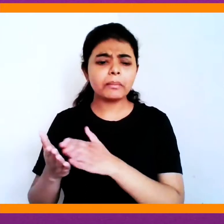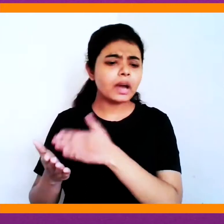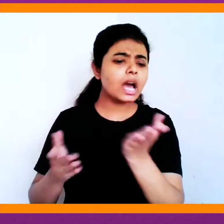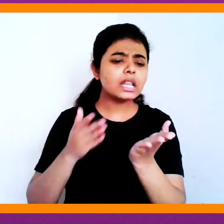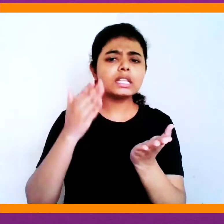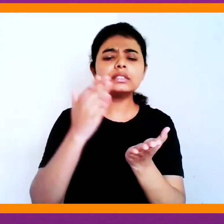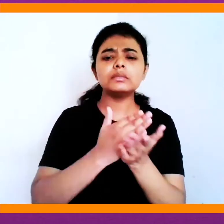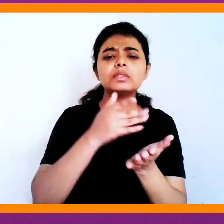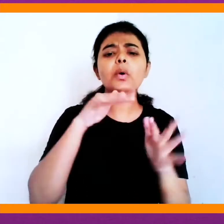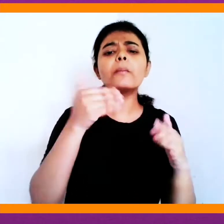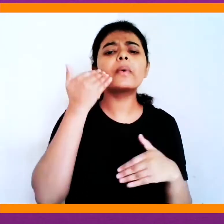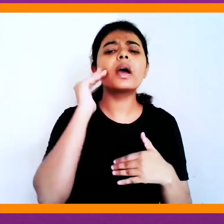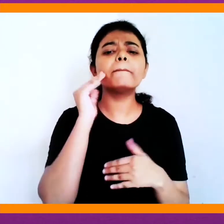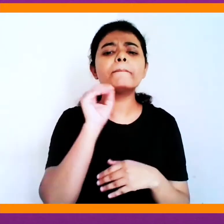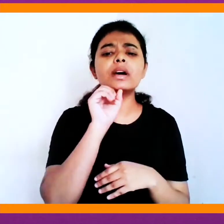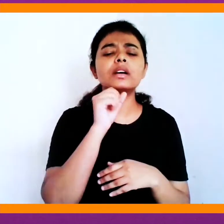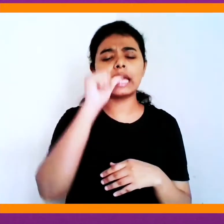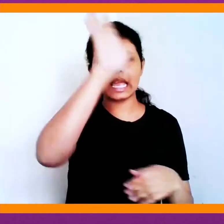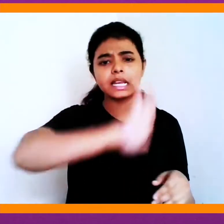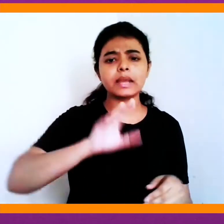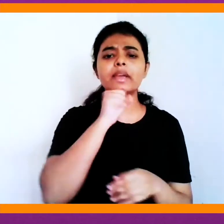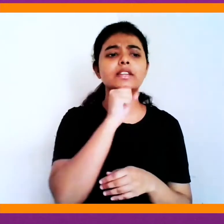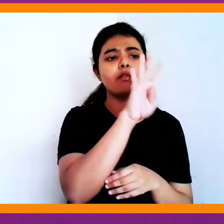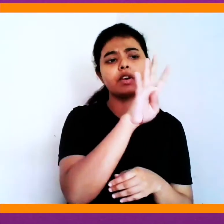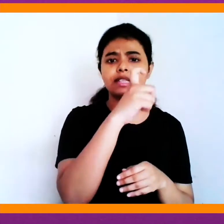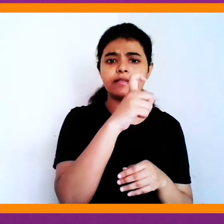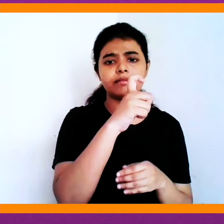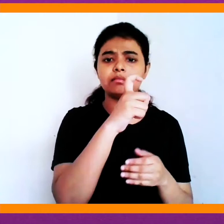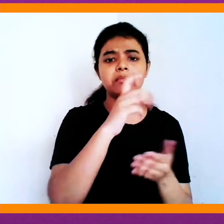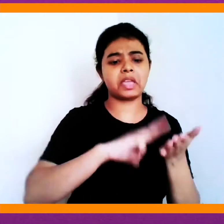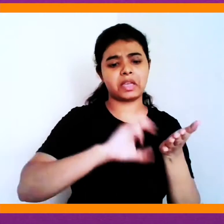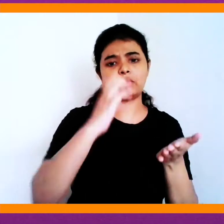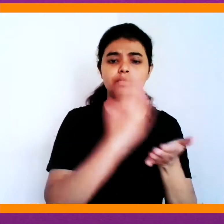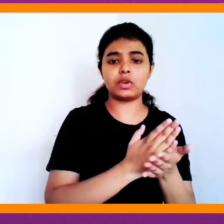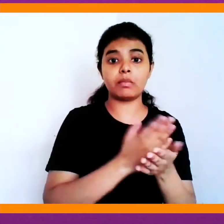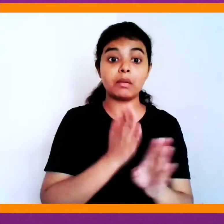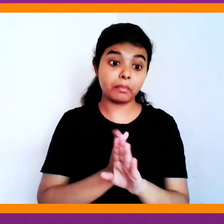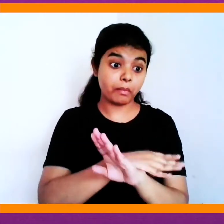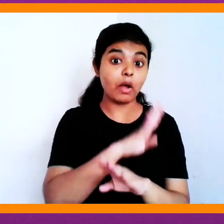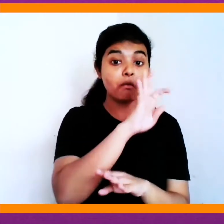stop it's around the age of 47 is the average for indian women but it can be as early as 40 42 and